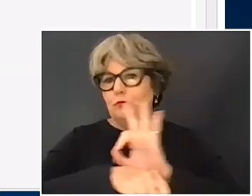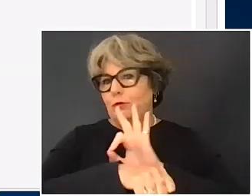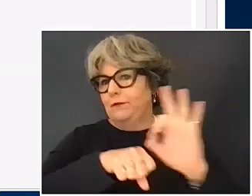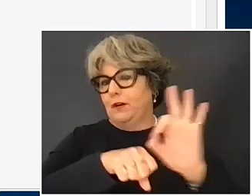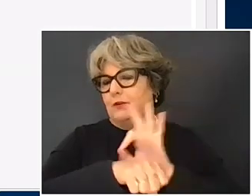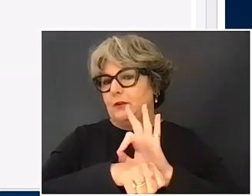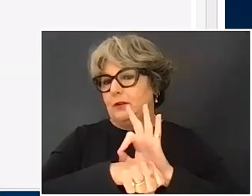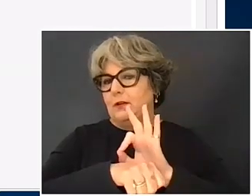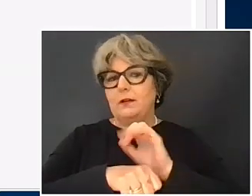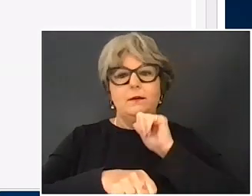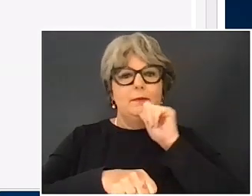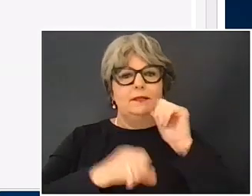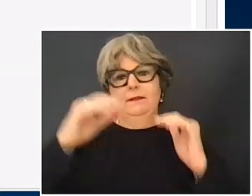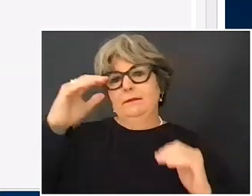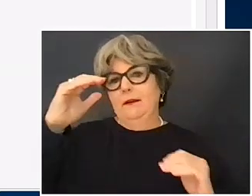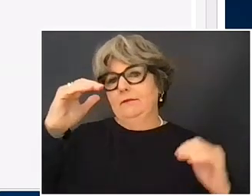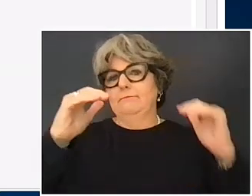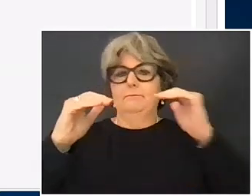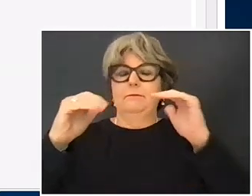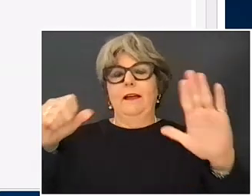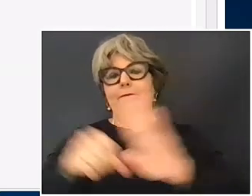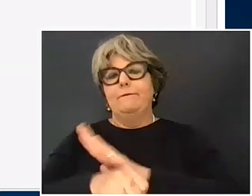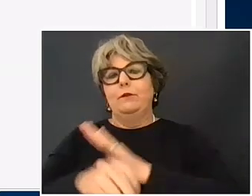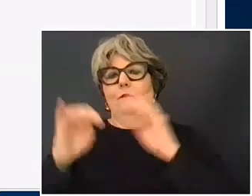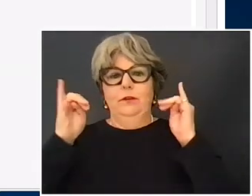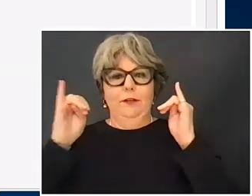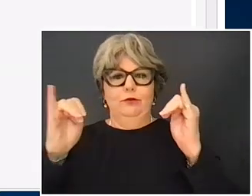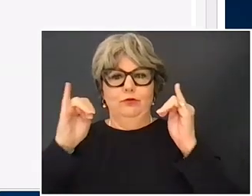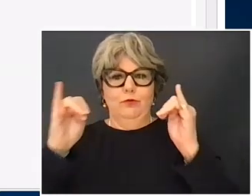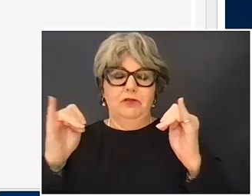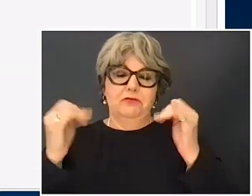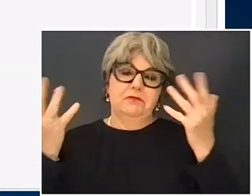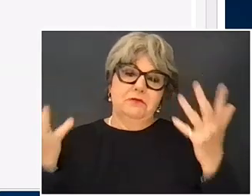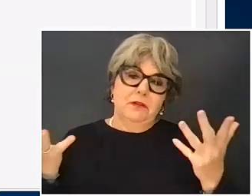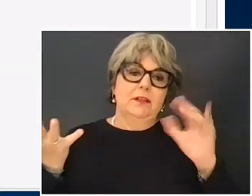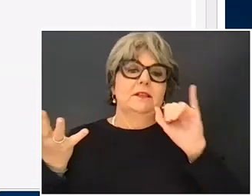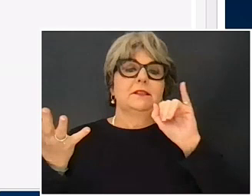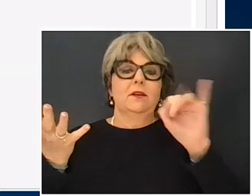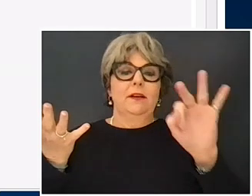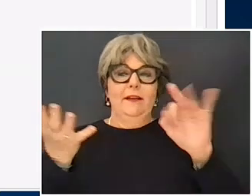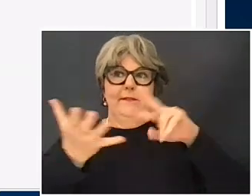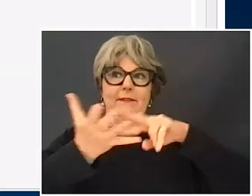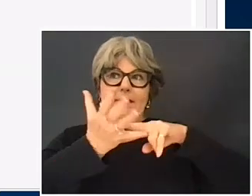to the level of full instruction. So if the intent is to address those kinds